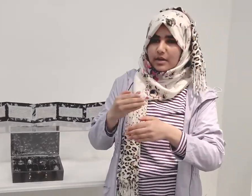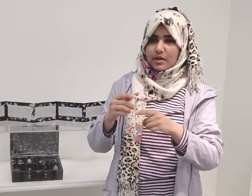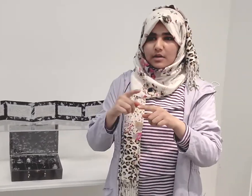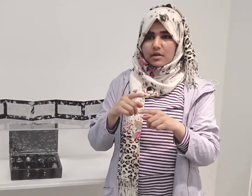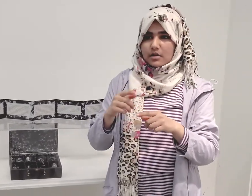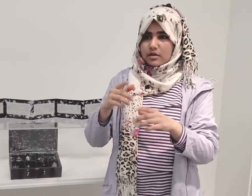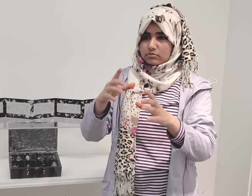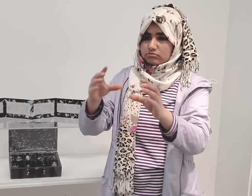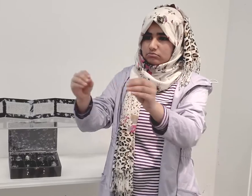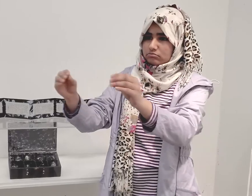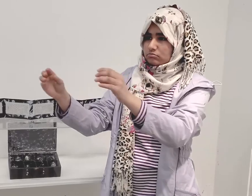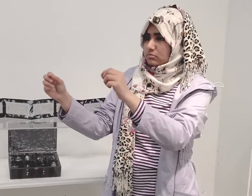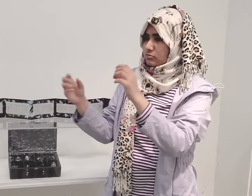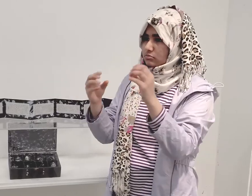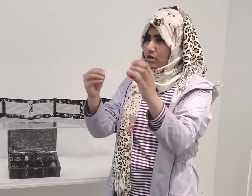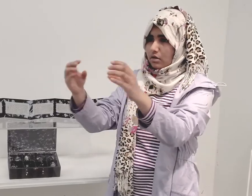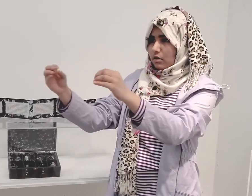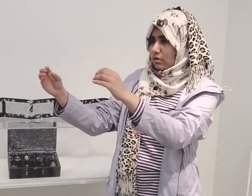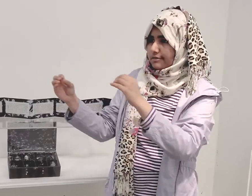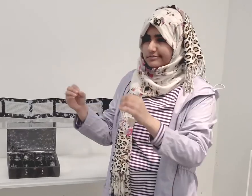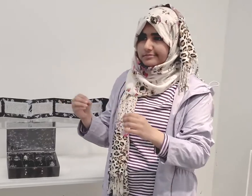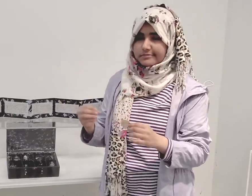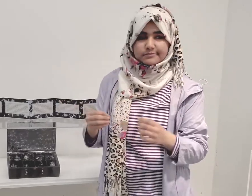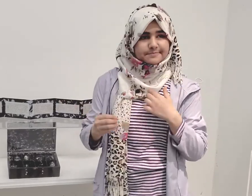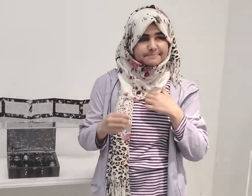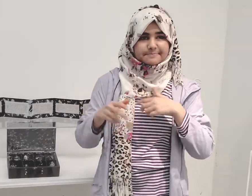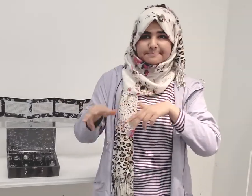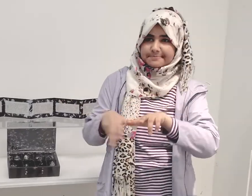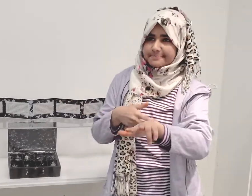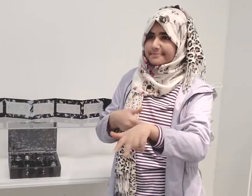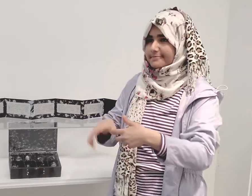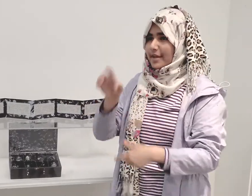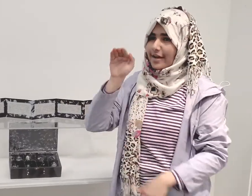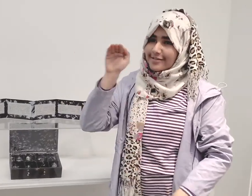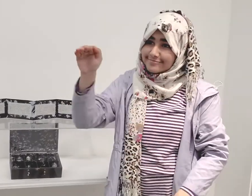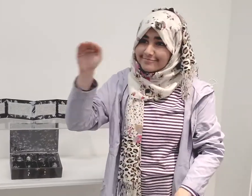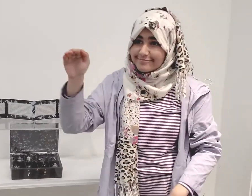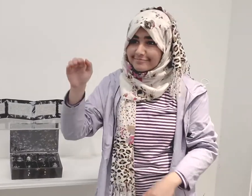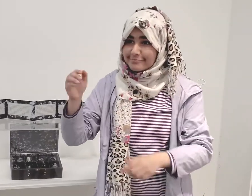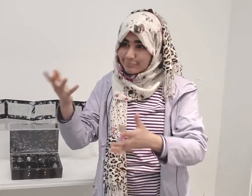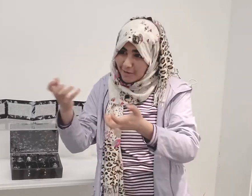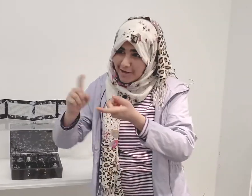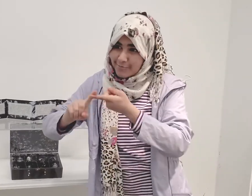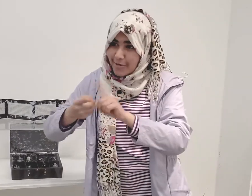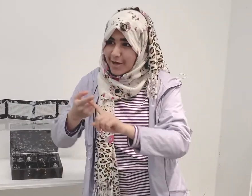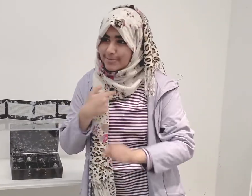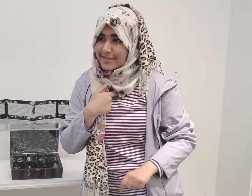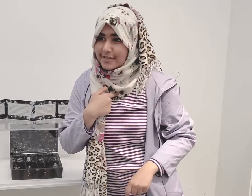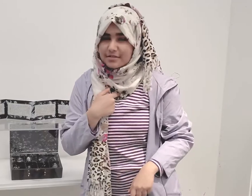They were all chatting and I walked up to them, I said, "do you want to be my friend?"